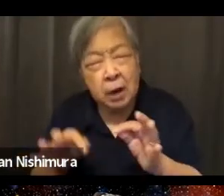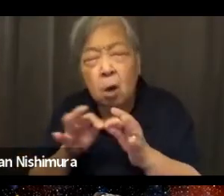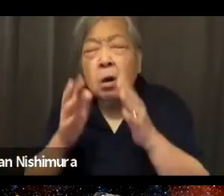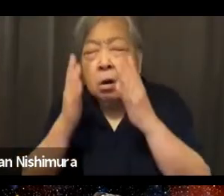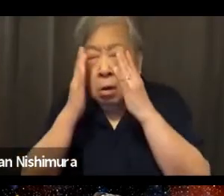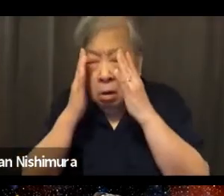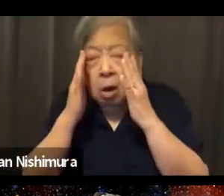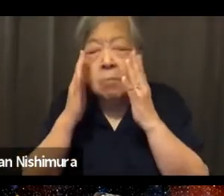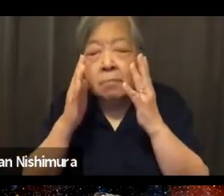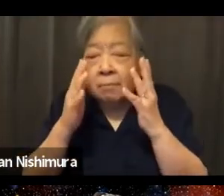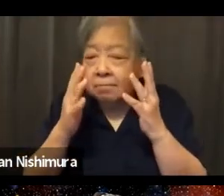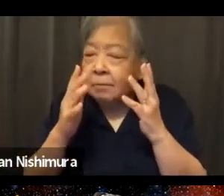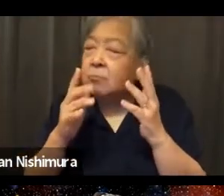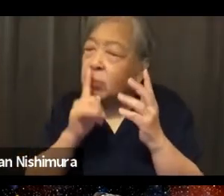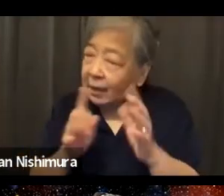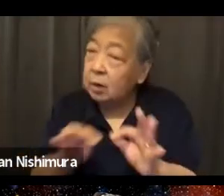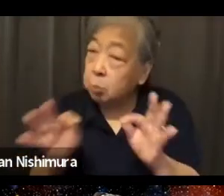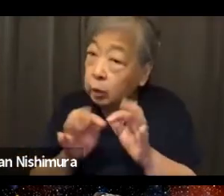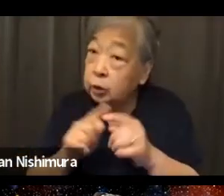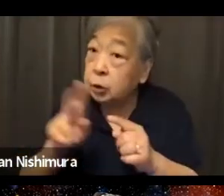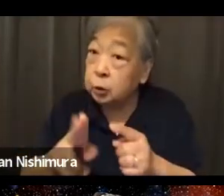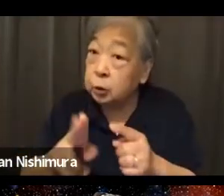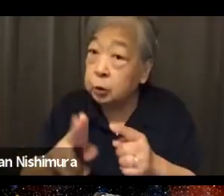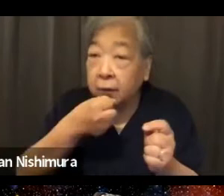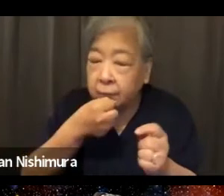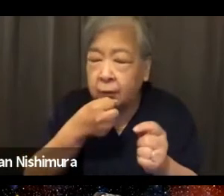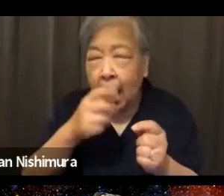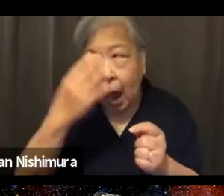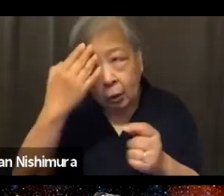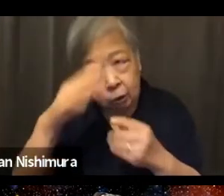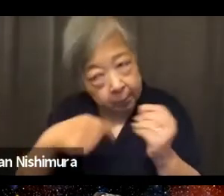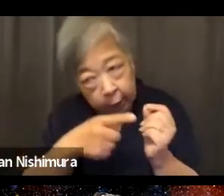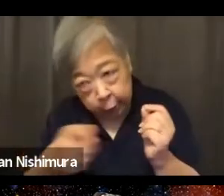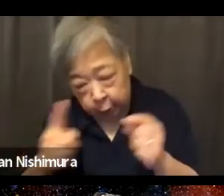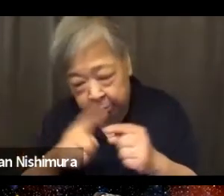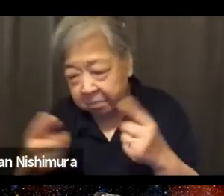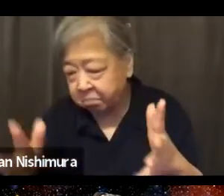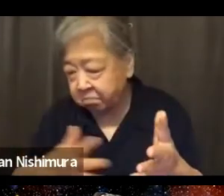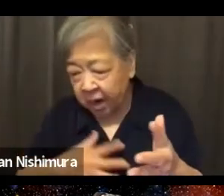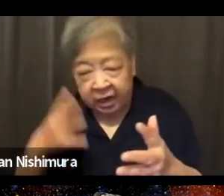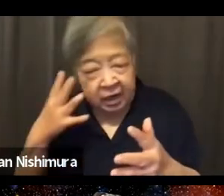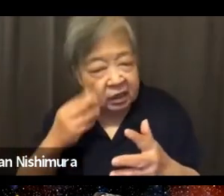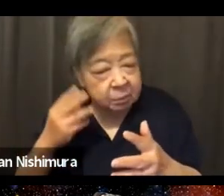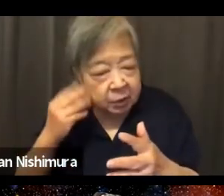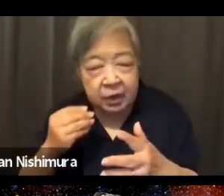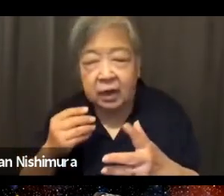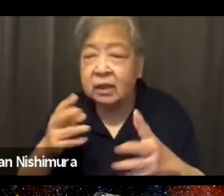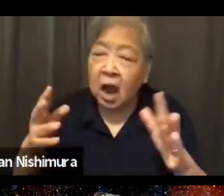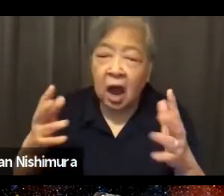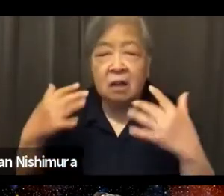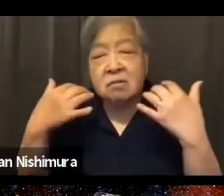I don't know about you but I've been in many conferences or large group settings where someone says, can you hear me in the back?